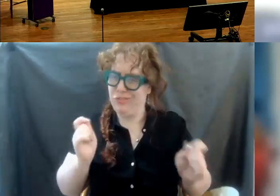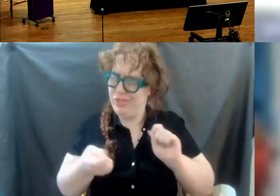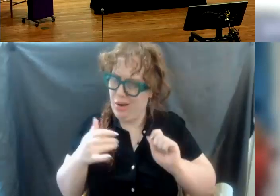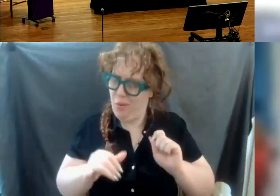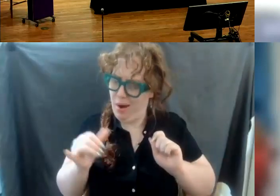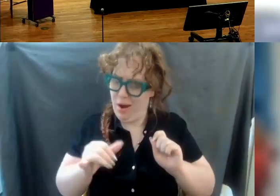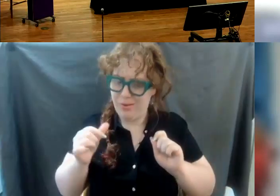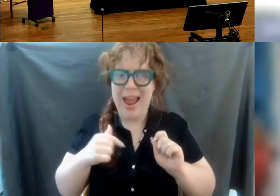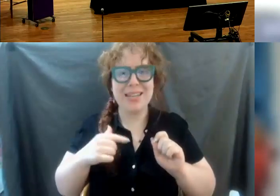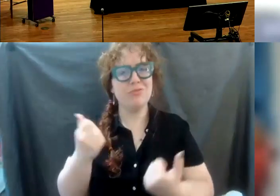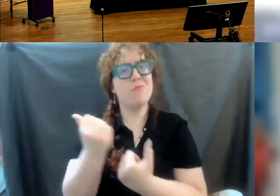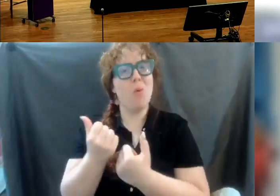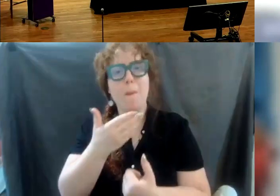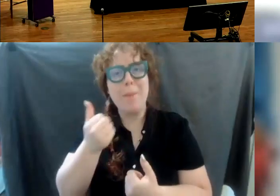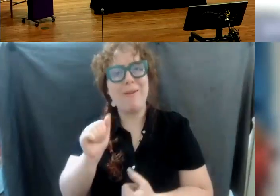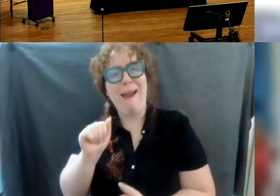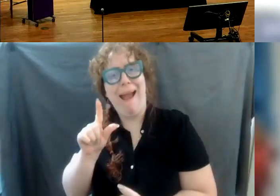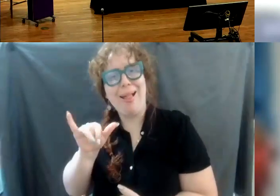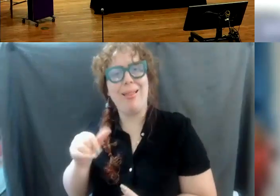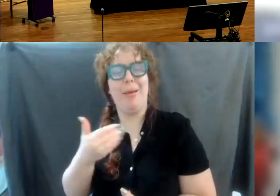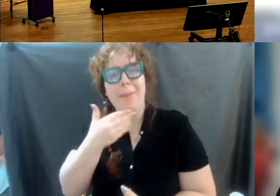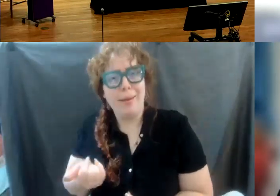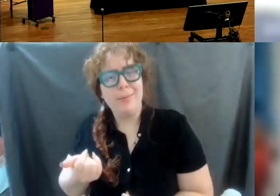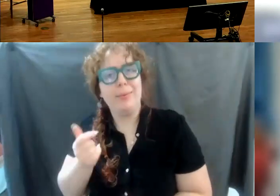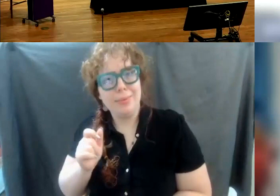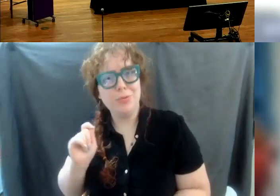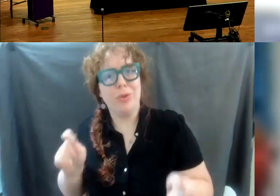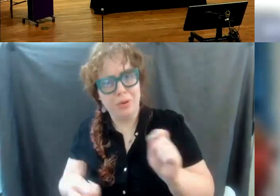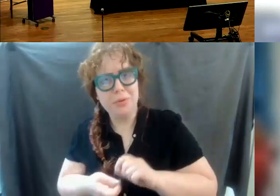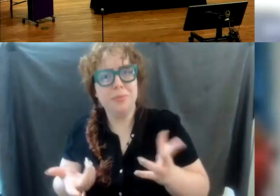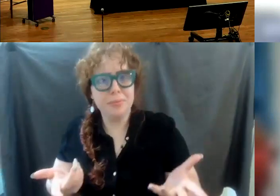in all this. And as as we were,